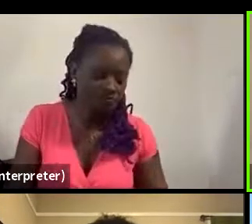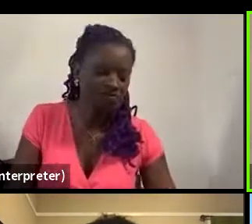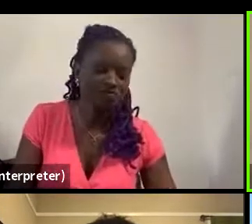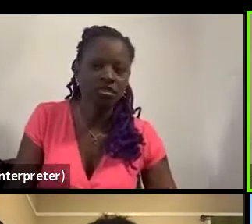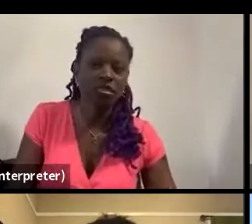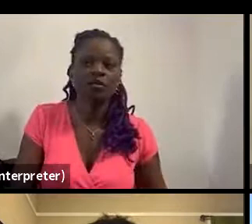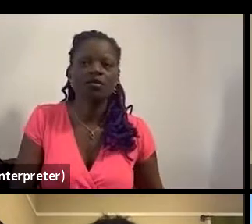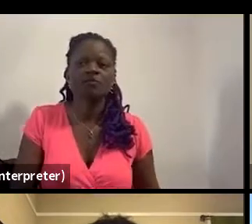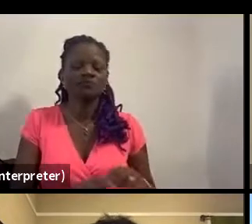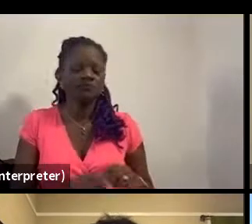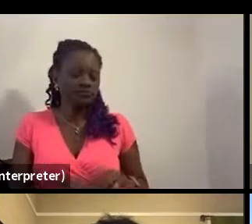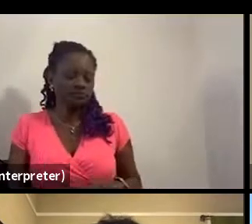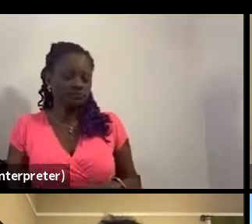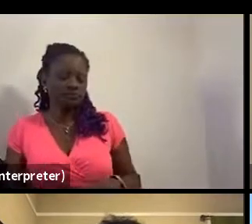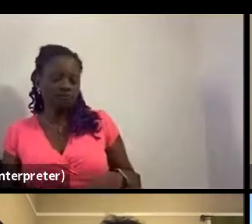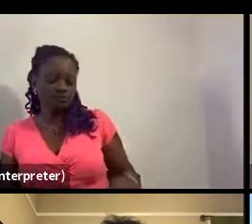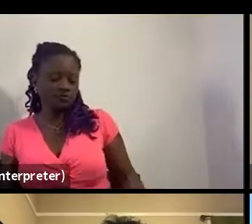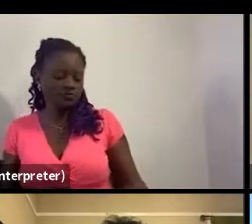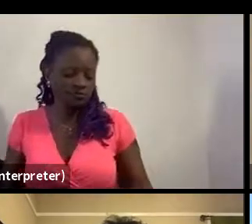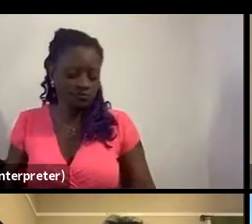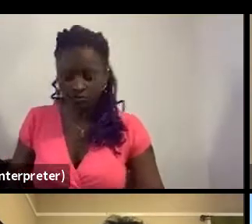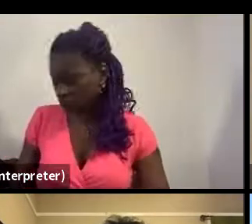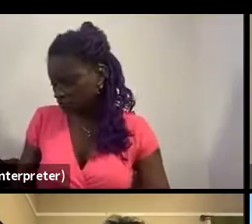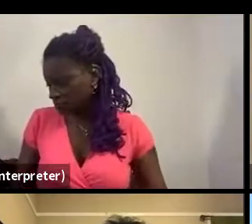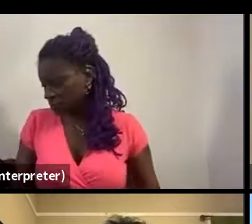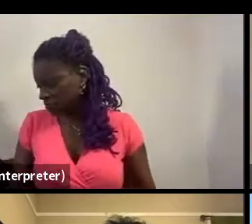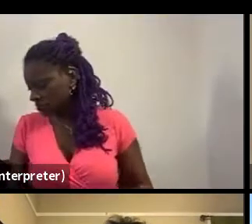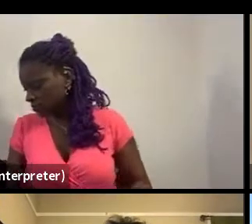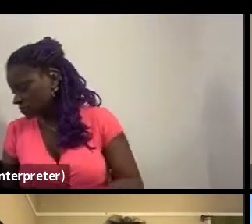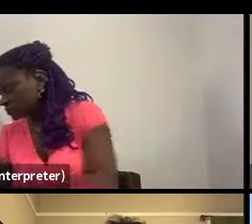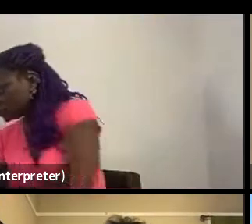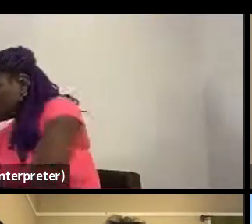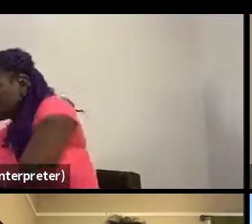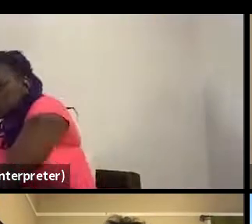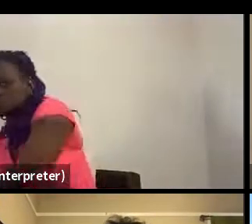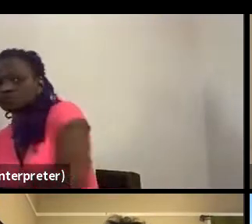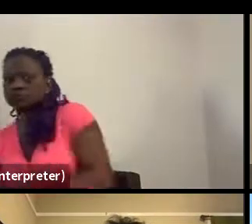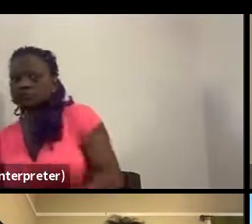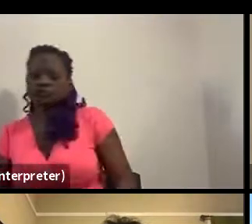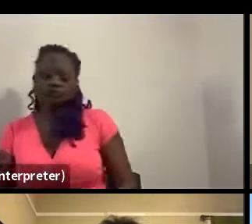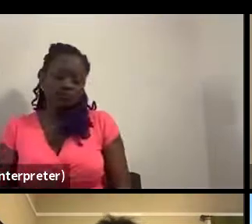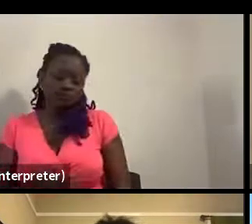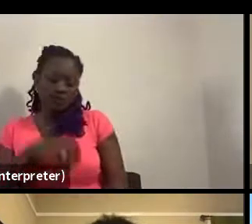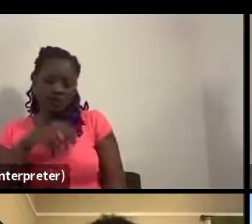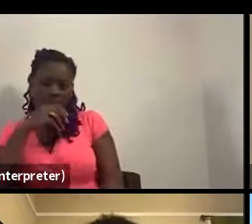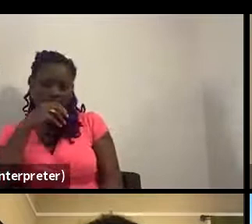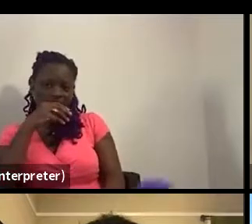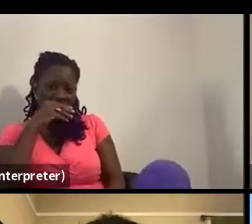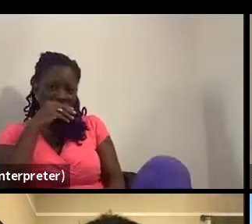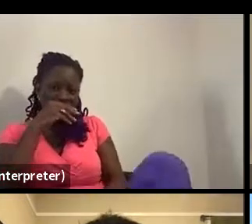Thank you, Jenny, that's really terrific information and thank you, Jenny, as well. All right, so you are up.